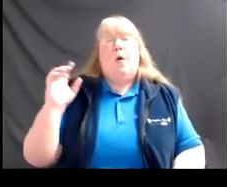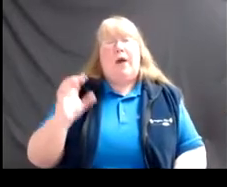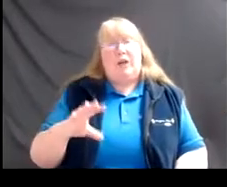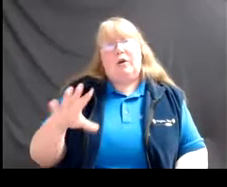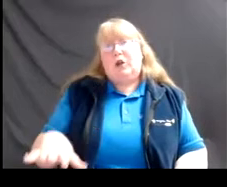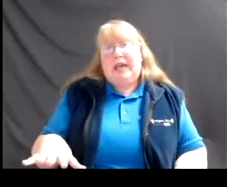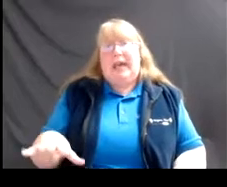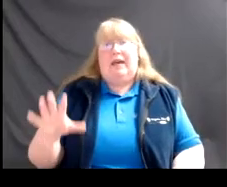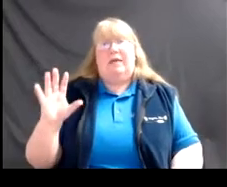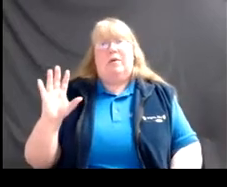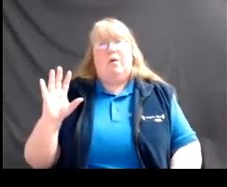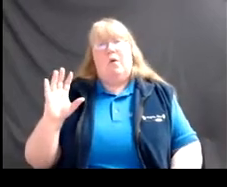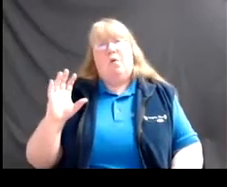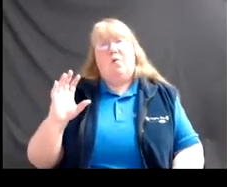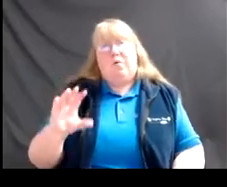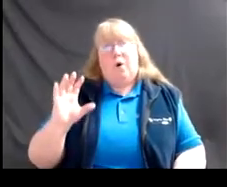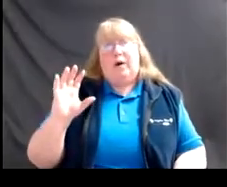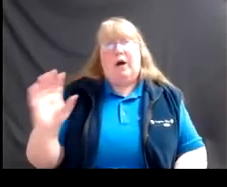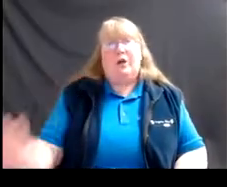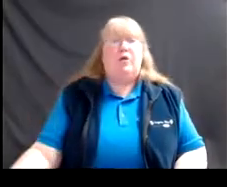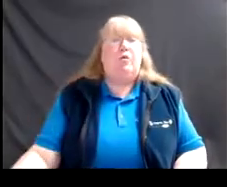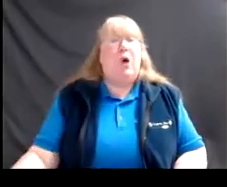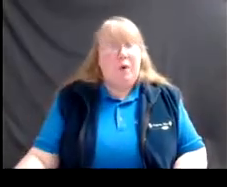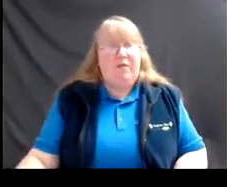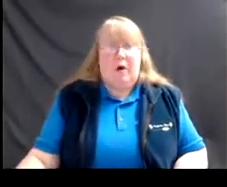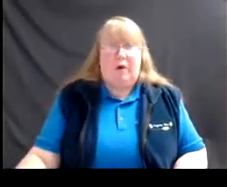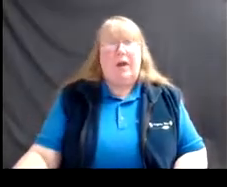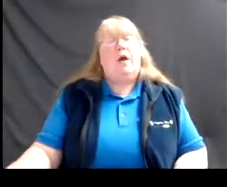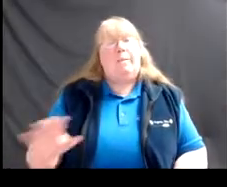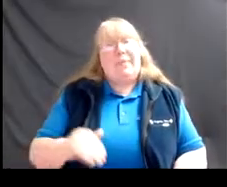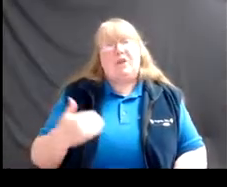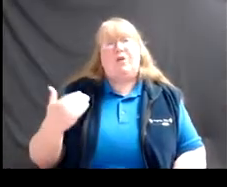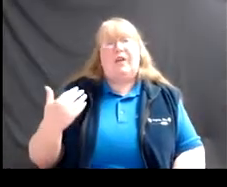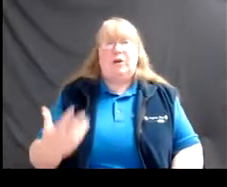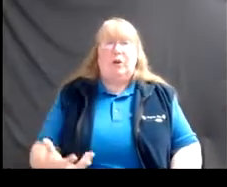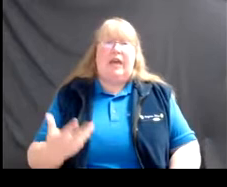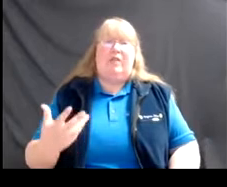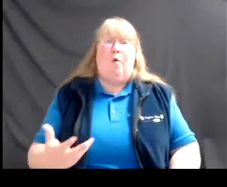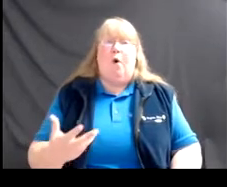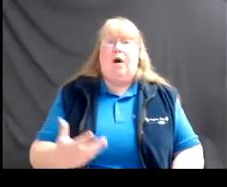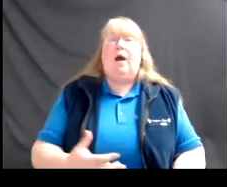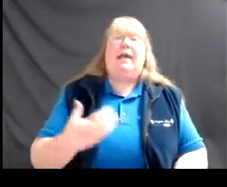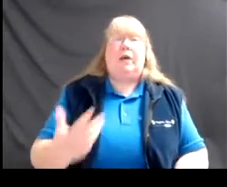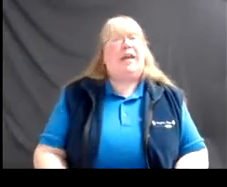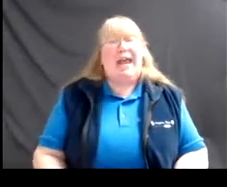When you are looking for a new mobile phone, make sure that you are looking for hearing aid